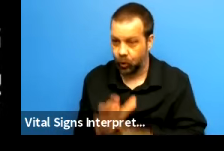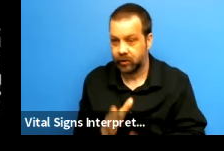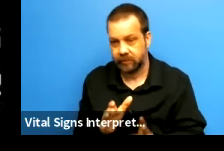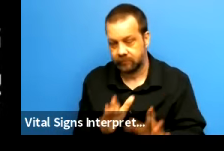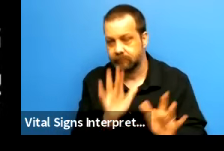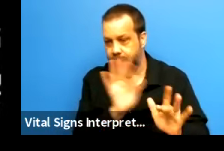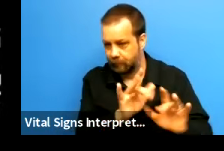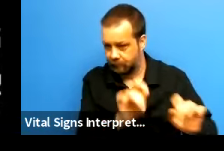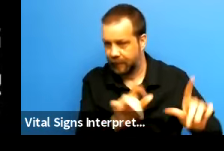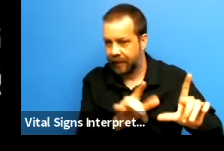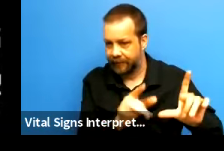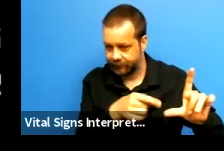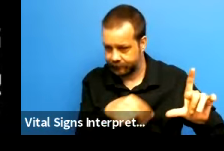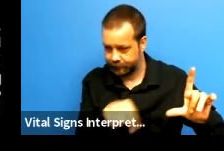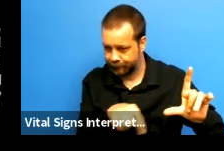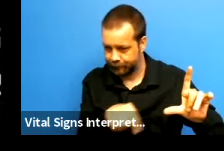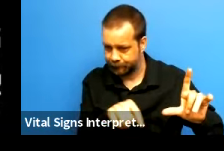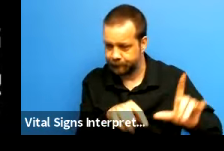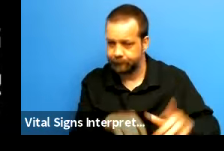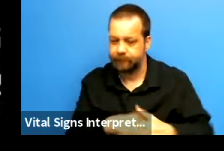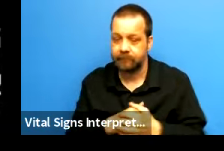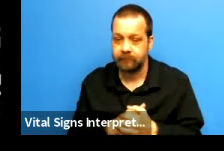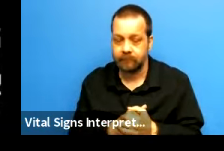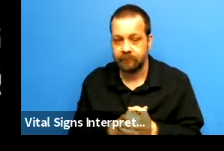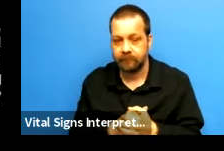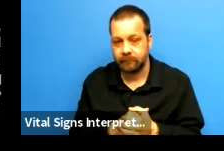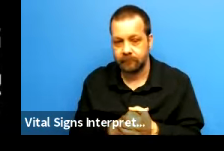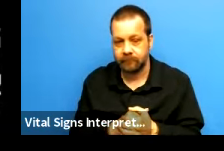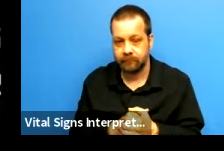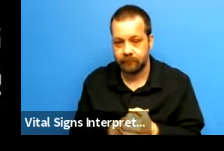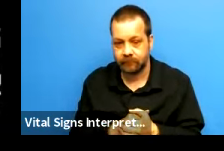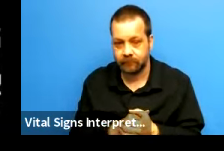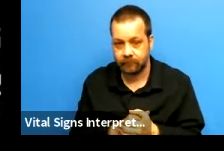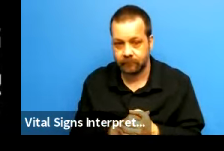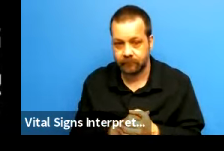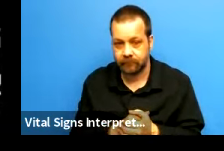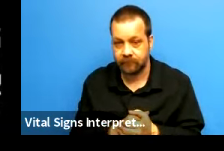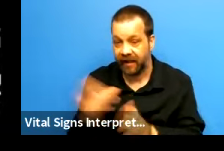and some of the things you mentioned in the chat is absolutely invaluable.